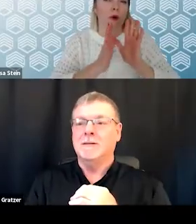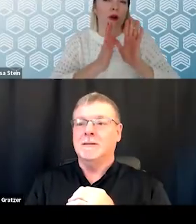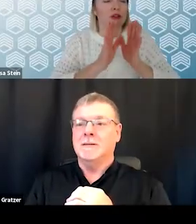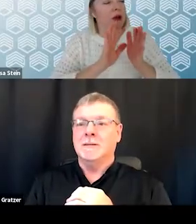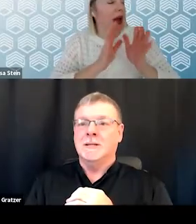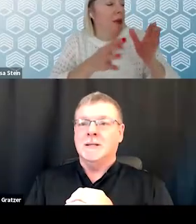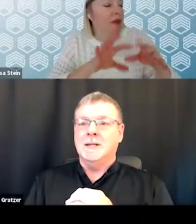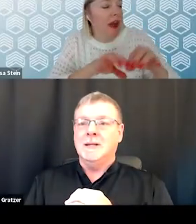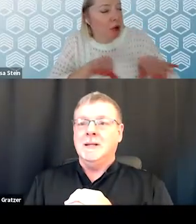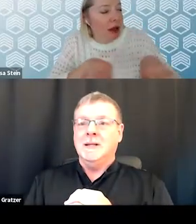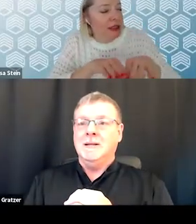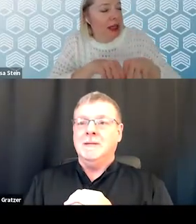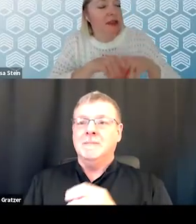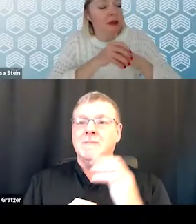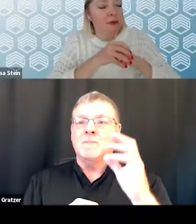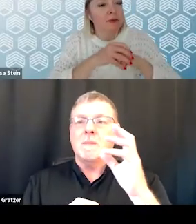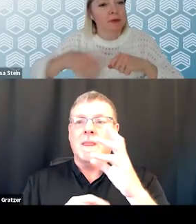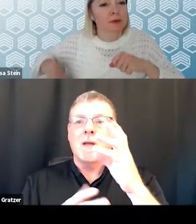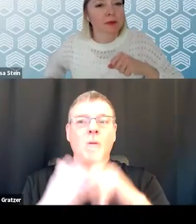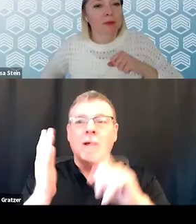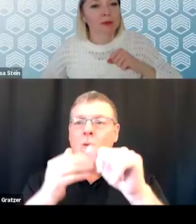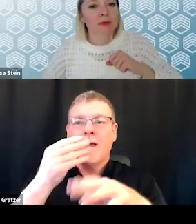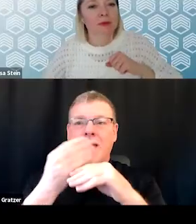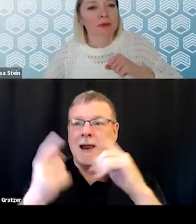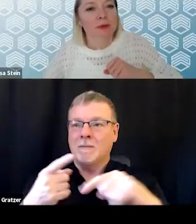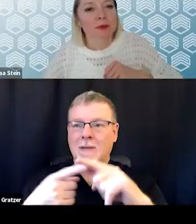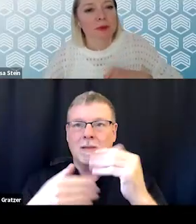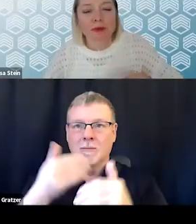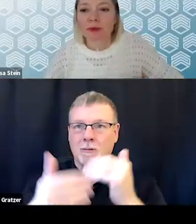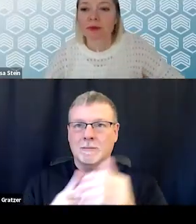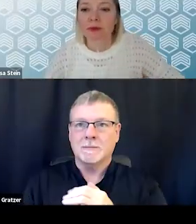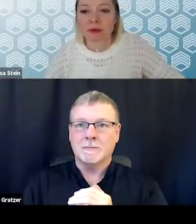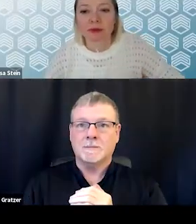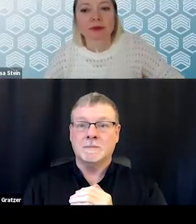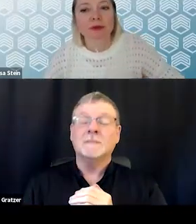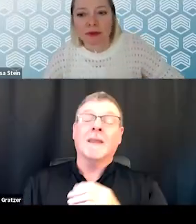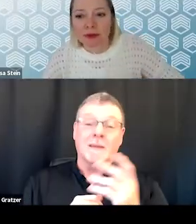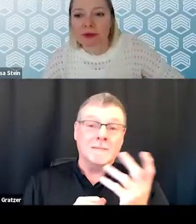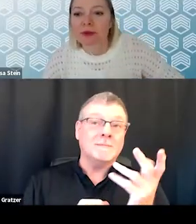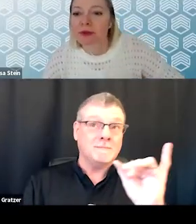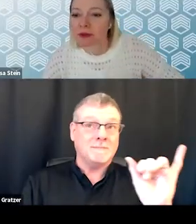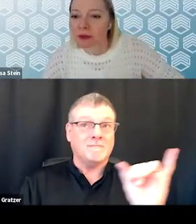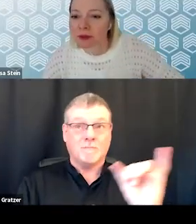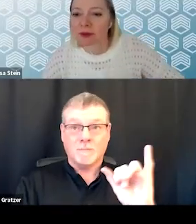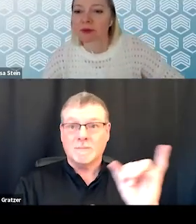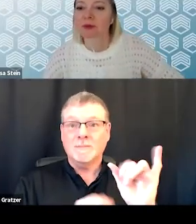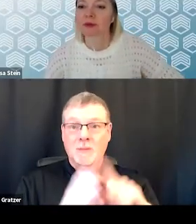What more could you add about that process? Yeah, very similar to what Leigh had shared.